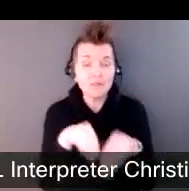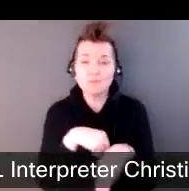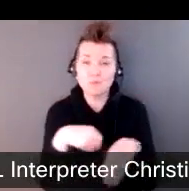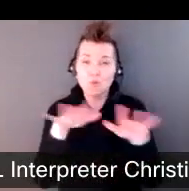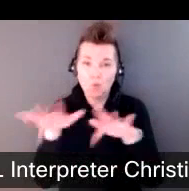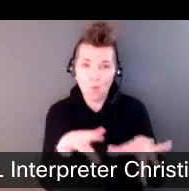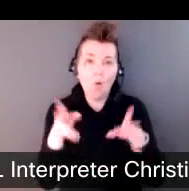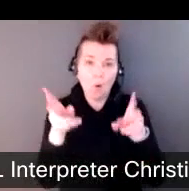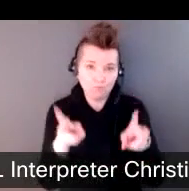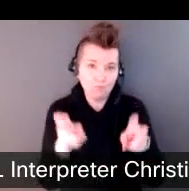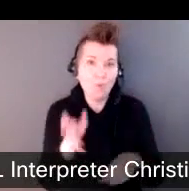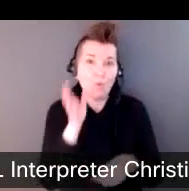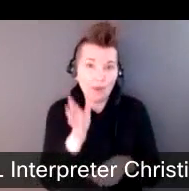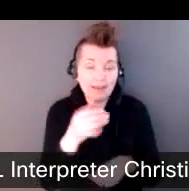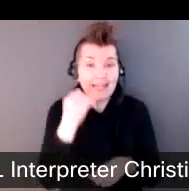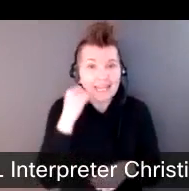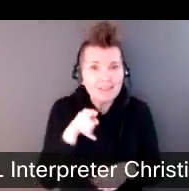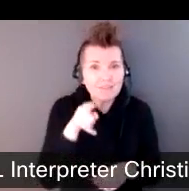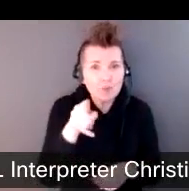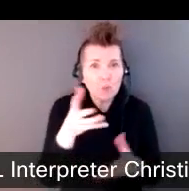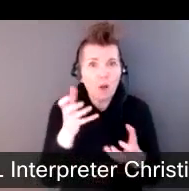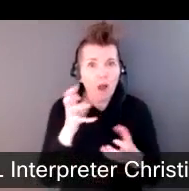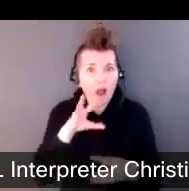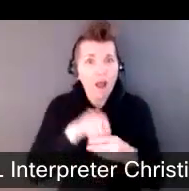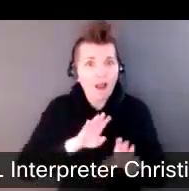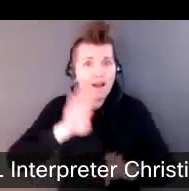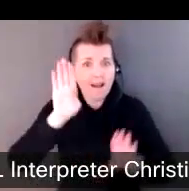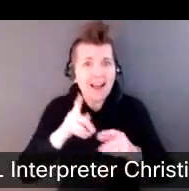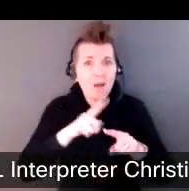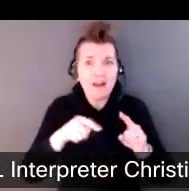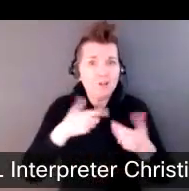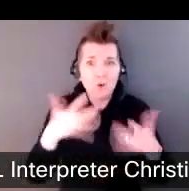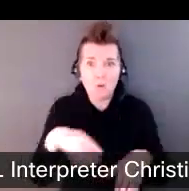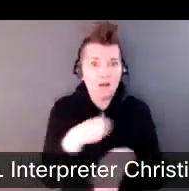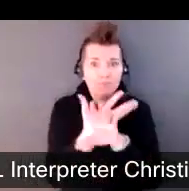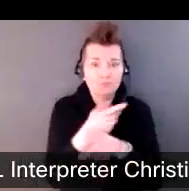you can provide your input over email at AccessibleCWZ@Toronto.ca.